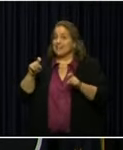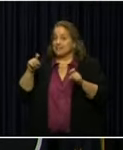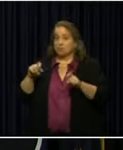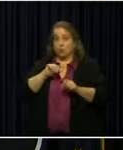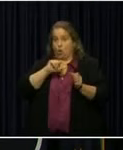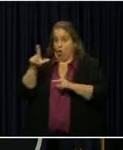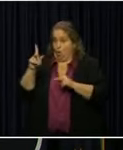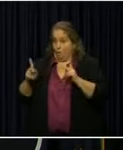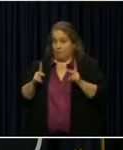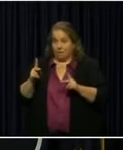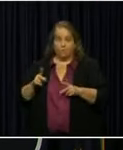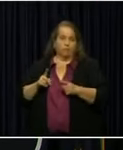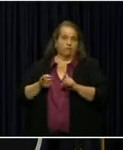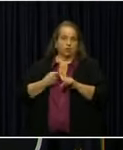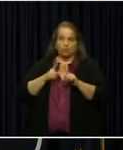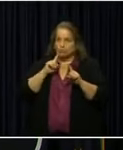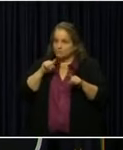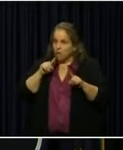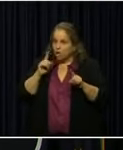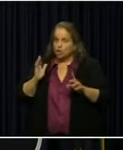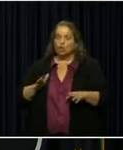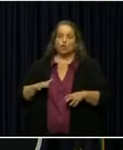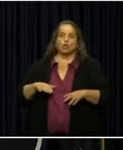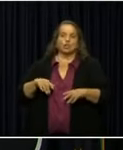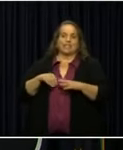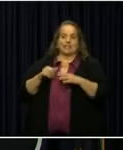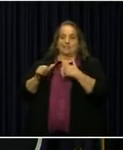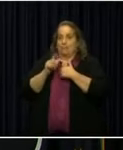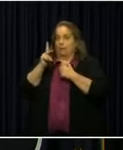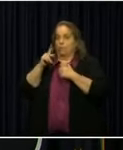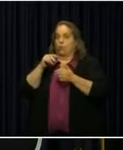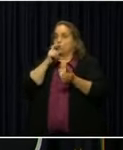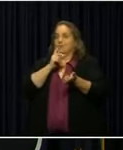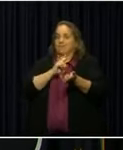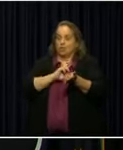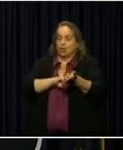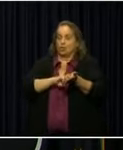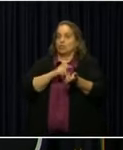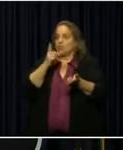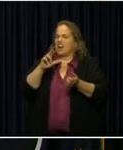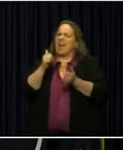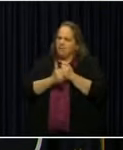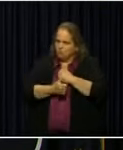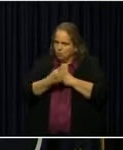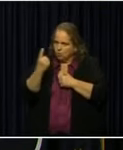RESURGENCE. AND THAT'S GOING TO BE PART OF OUR NEW NORMAL. THE FACT THAT WE WANT TO OPEN UP, WE WANT TO FROM THE GETTING